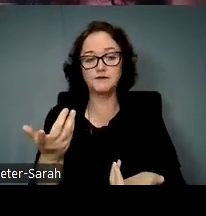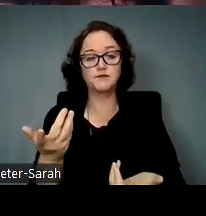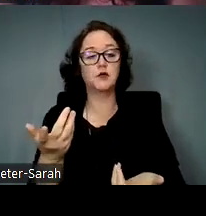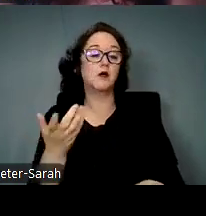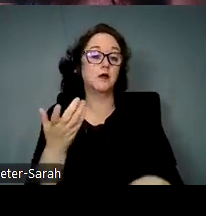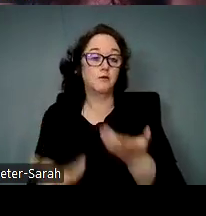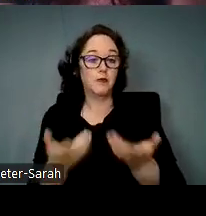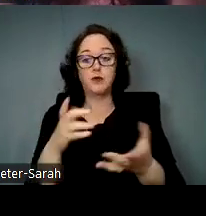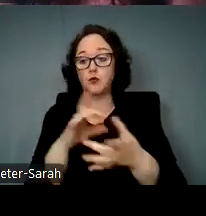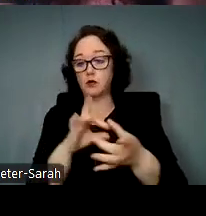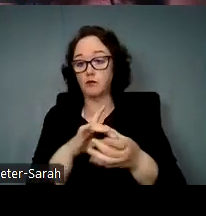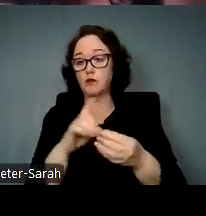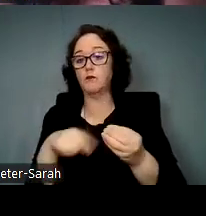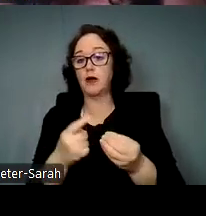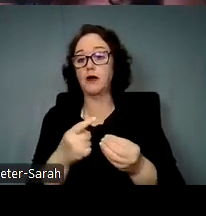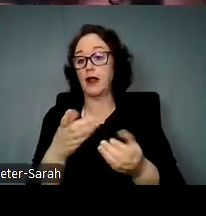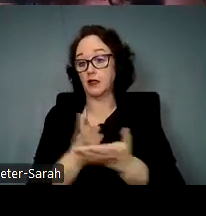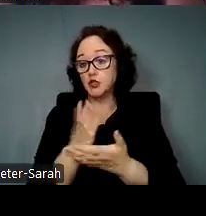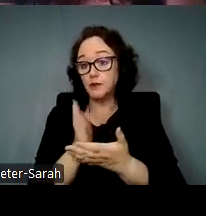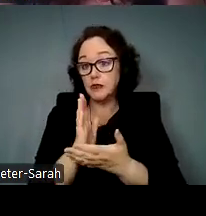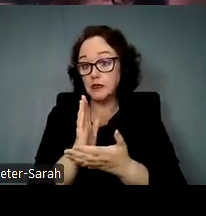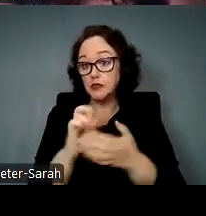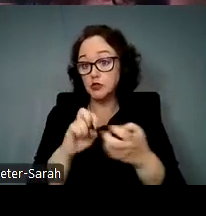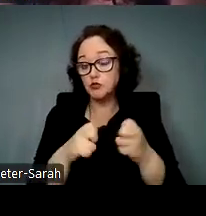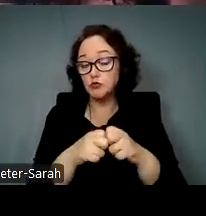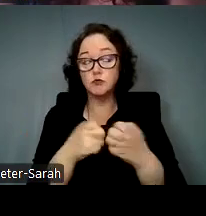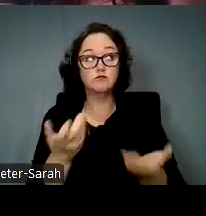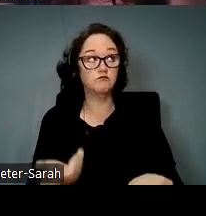on eligibility issues. It may be that the state doesn't allow as